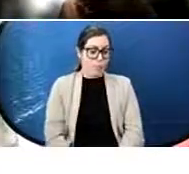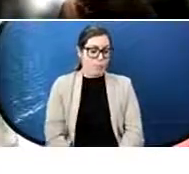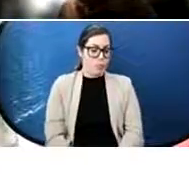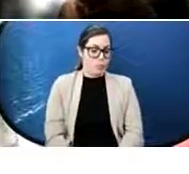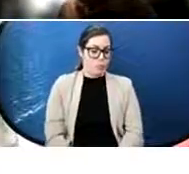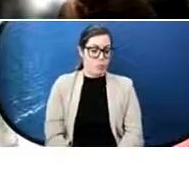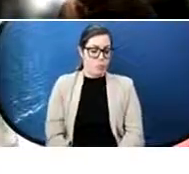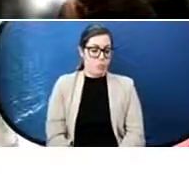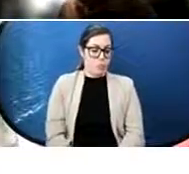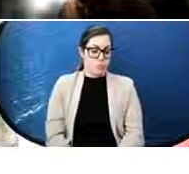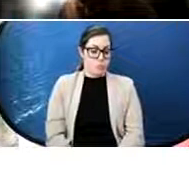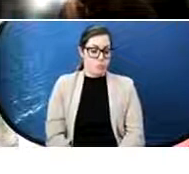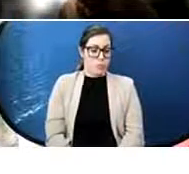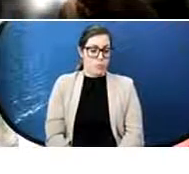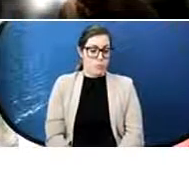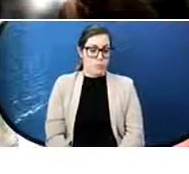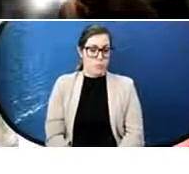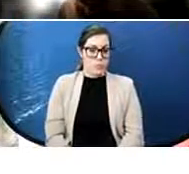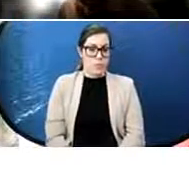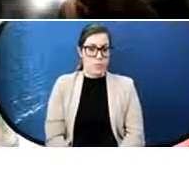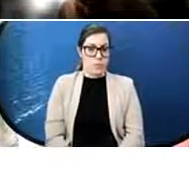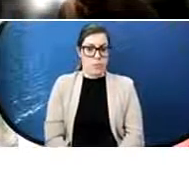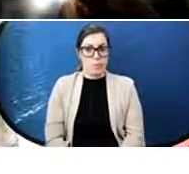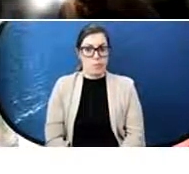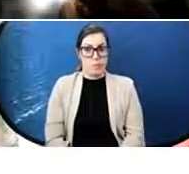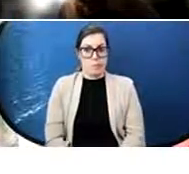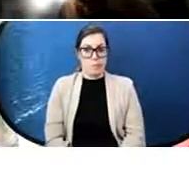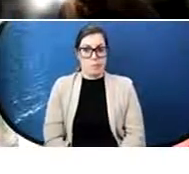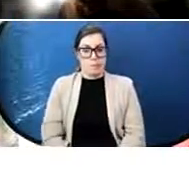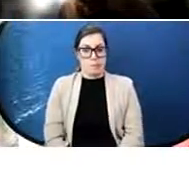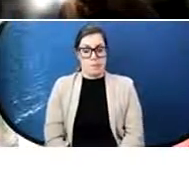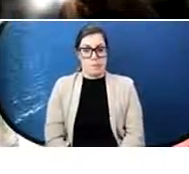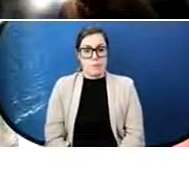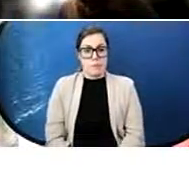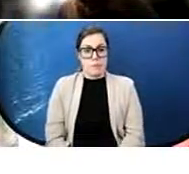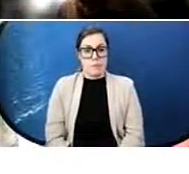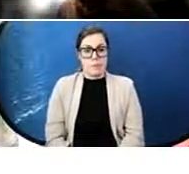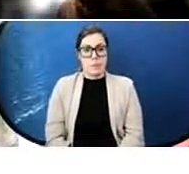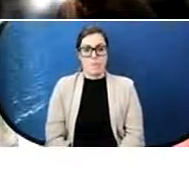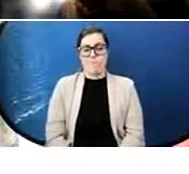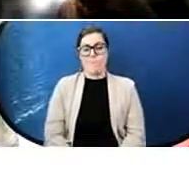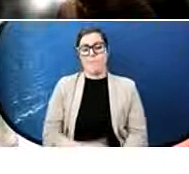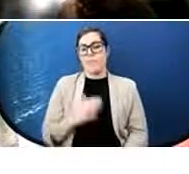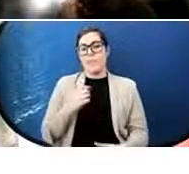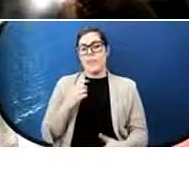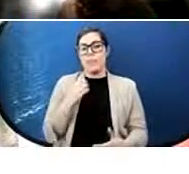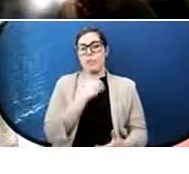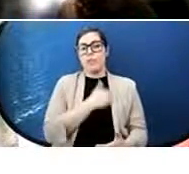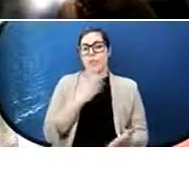a . . . Let me see. It might have to just send you all permission afterwards, though. Let's see.